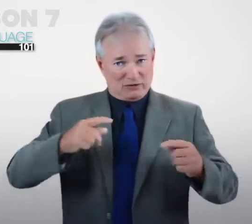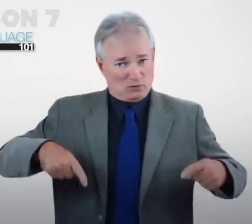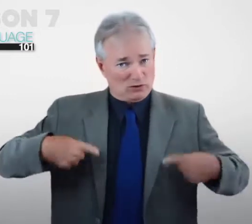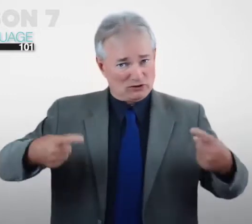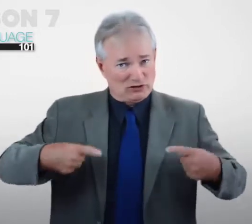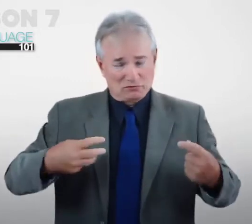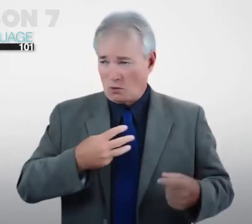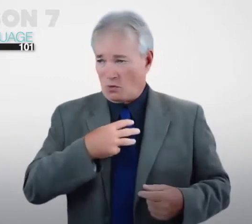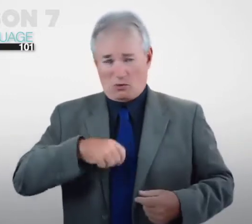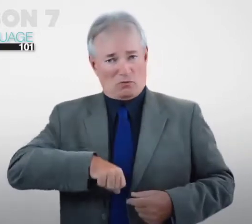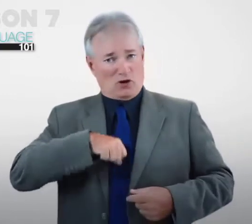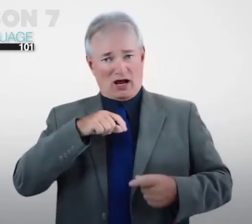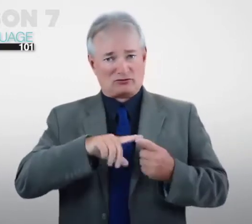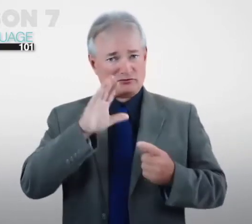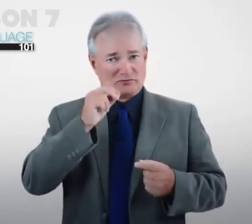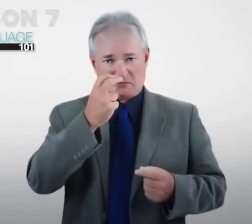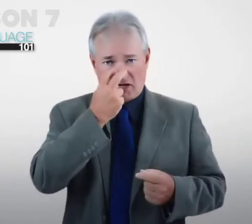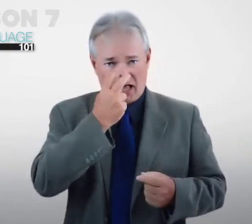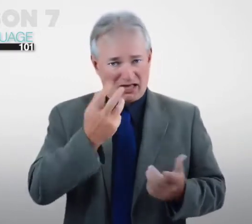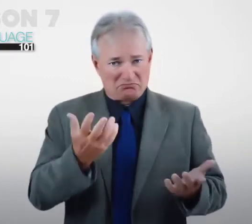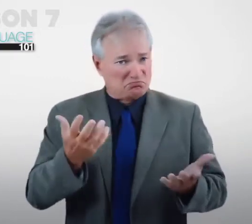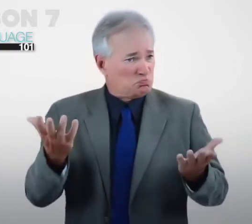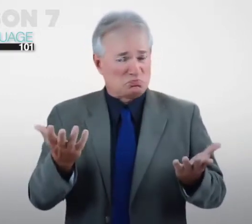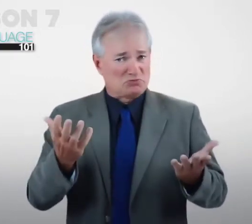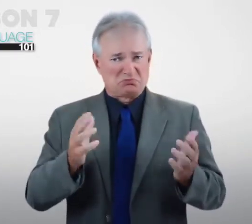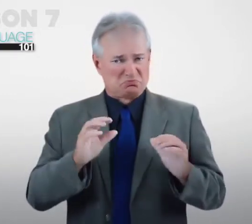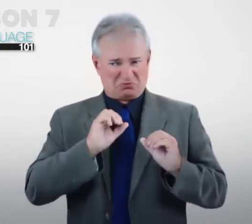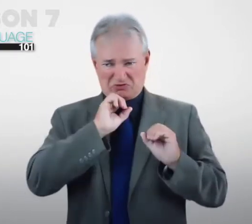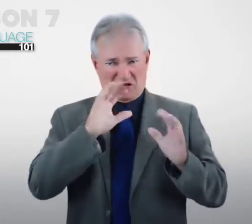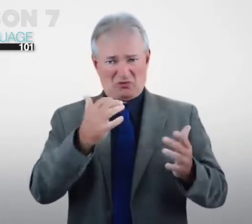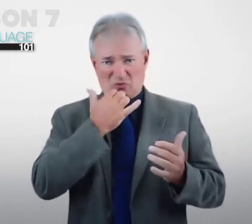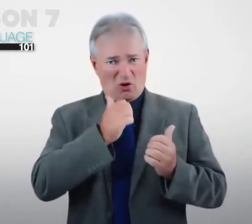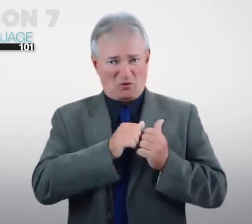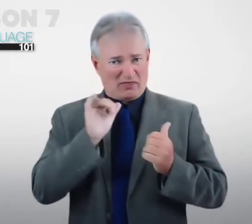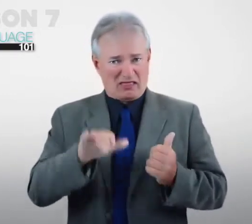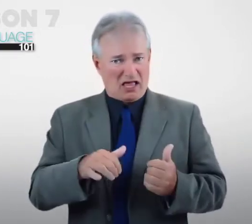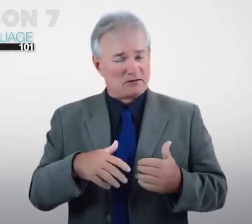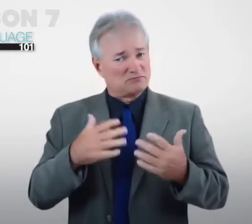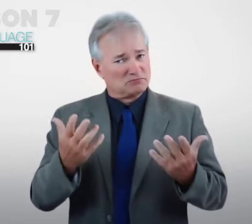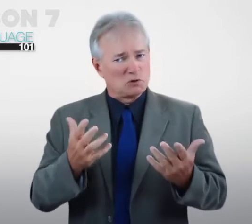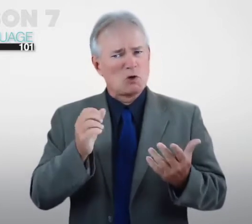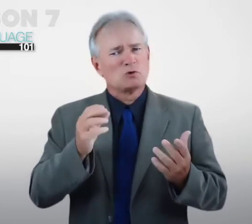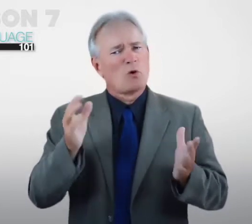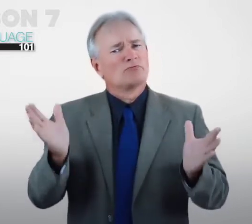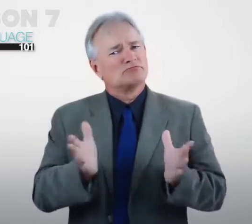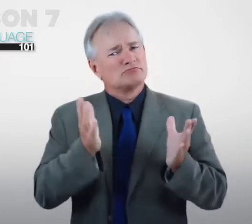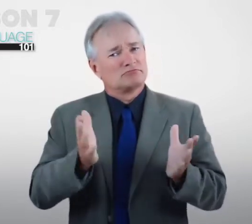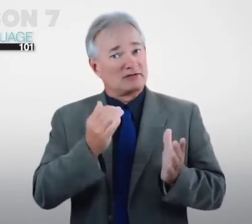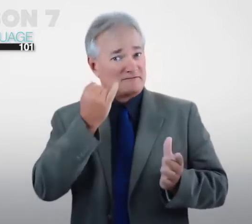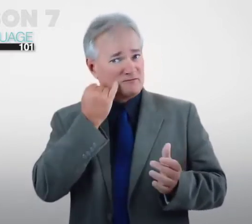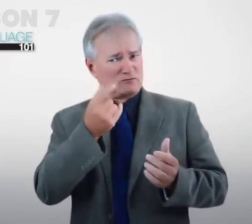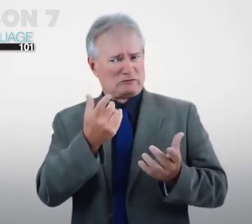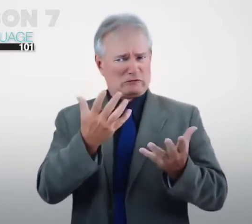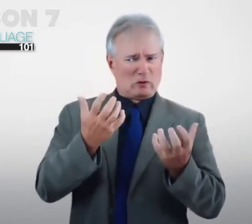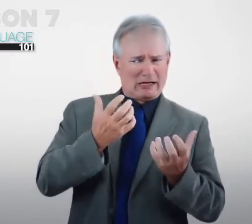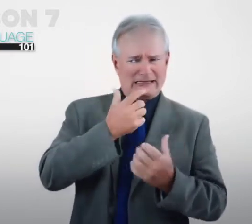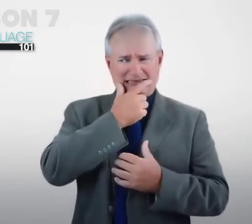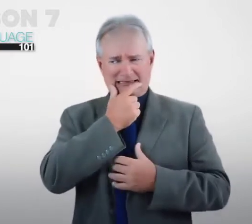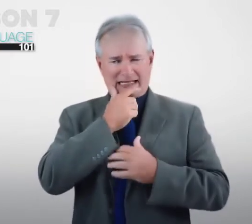We're very proud to be in wheelchairs and we're very proud to be blind. And there's nothing wrong with that. So I encourage you,